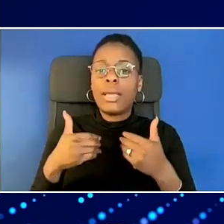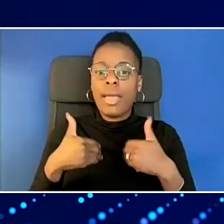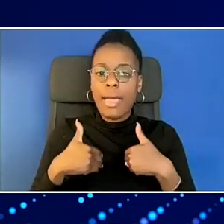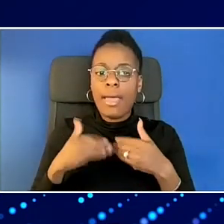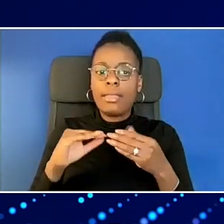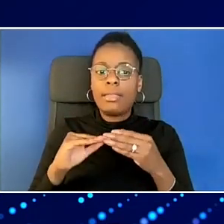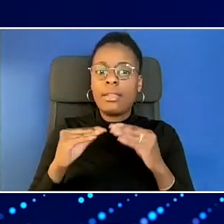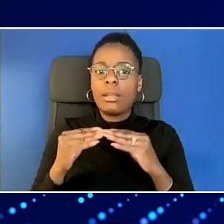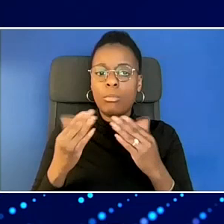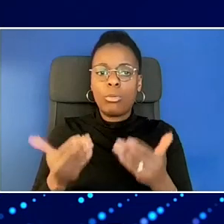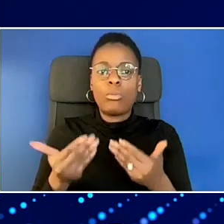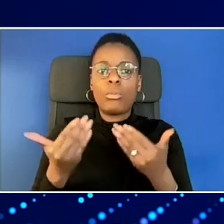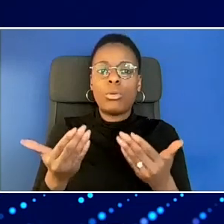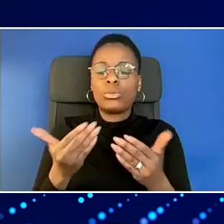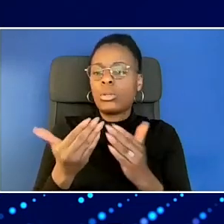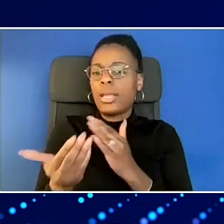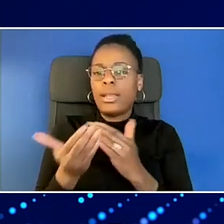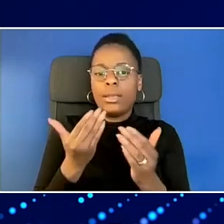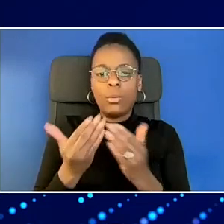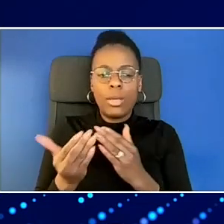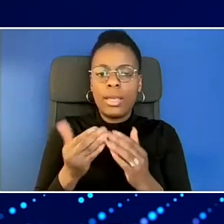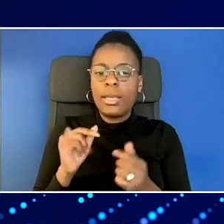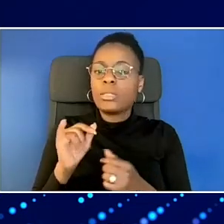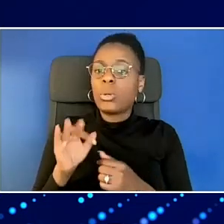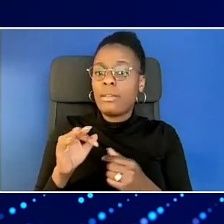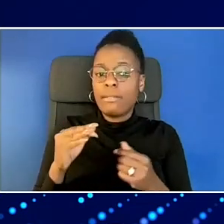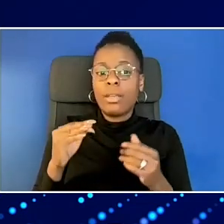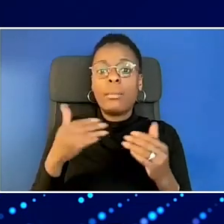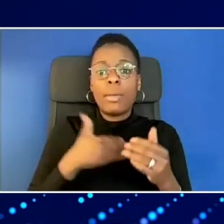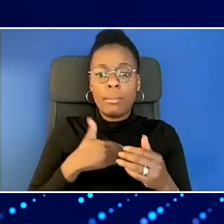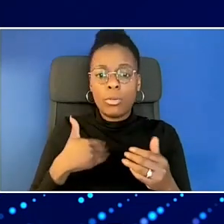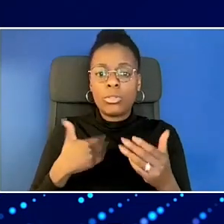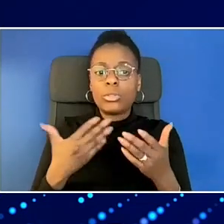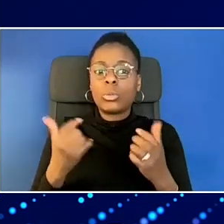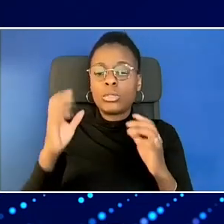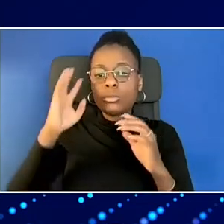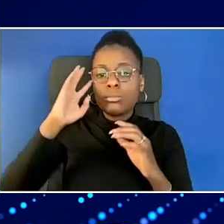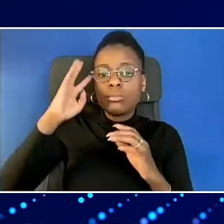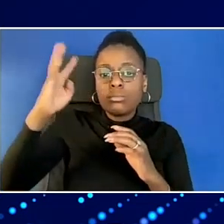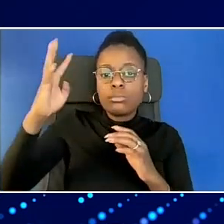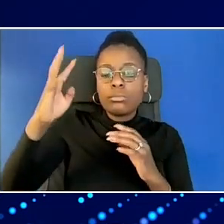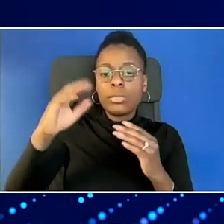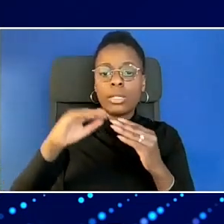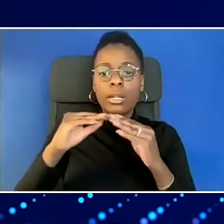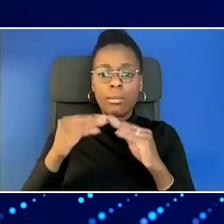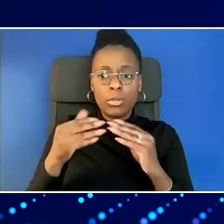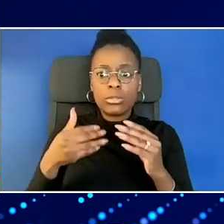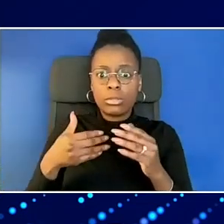So if there's members that want to come up with some language, we are under time constraint though. I mean, we're talking